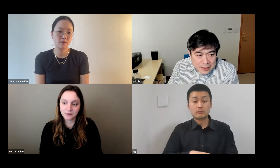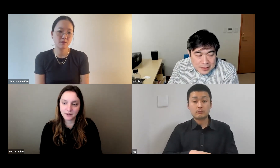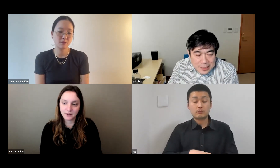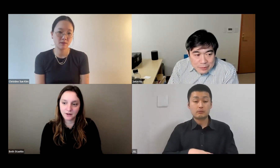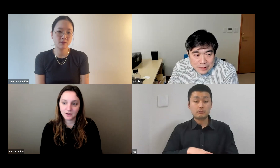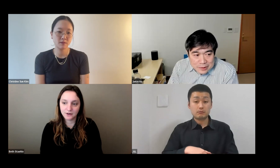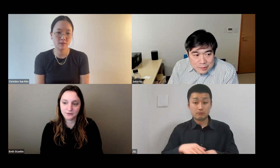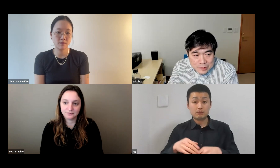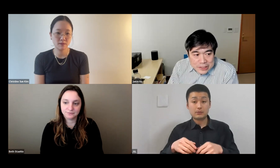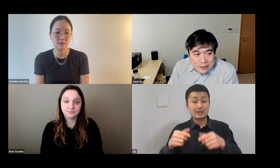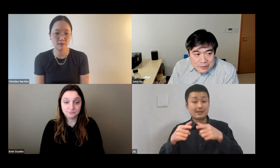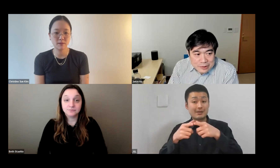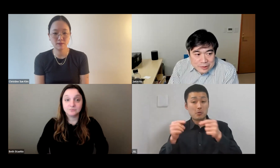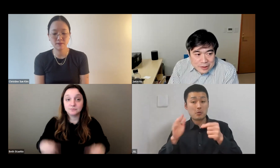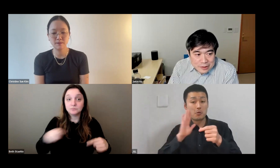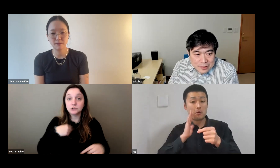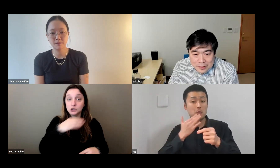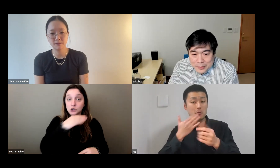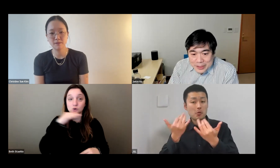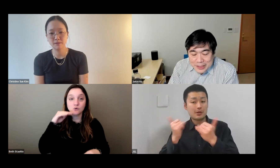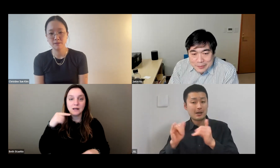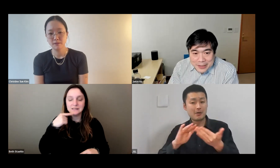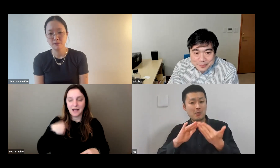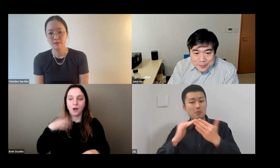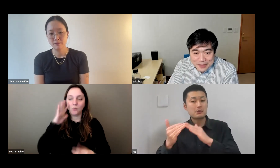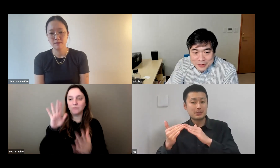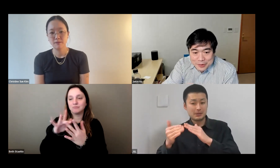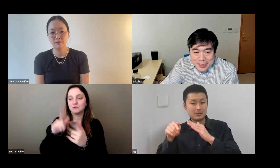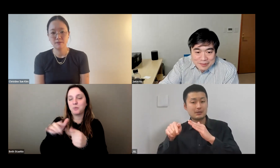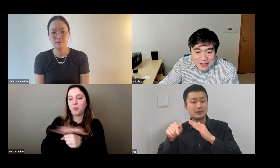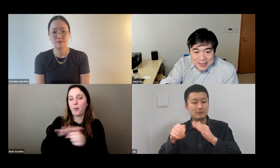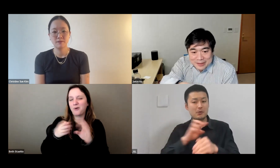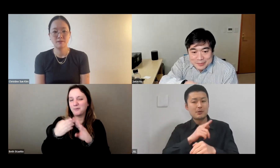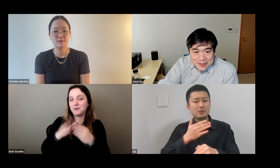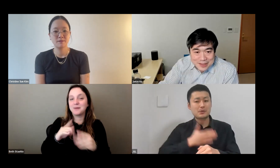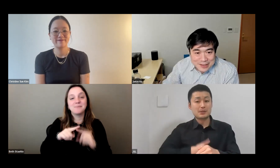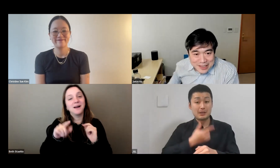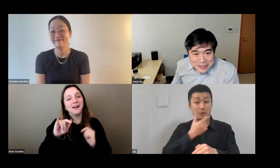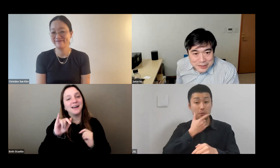Yes, I will reach out to the local community, but if you have any connections